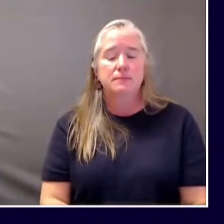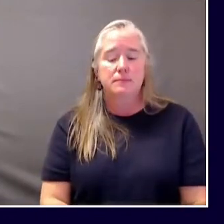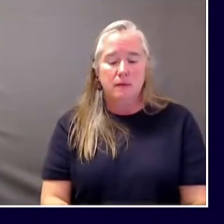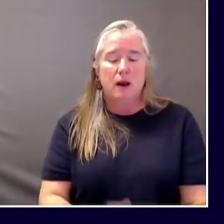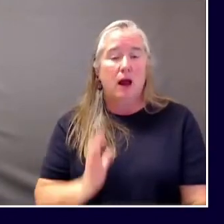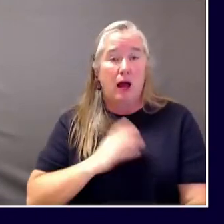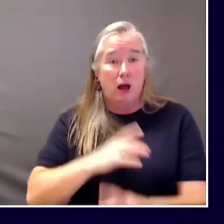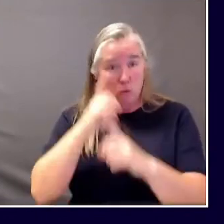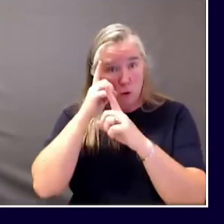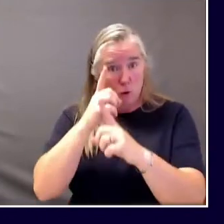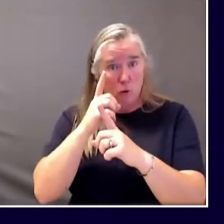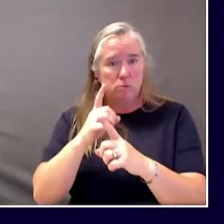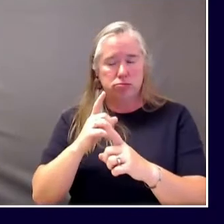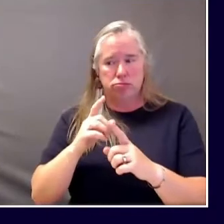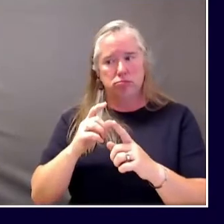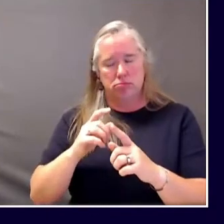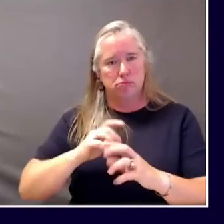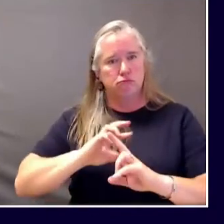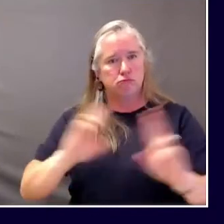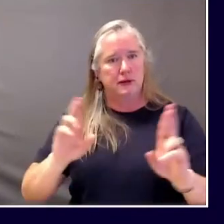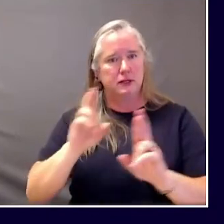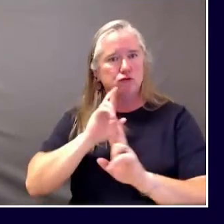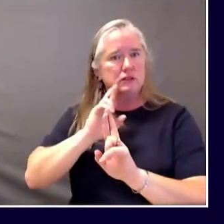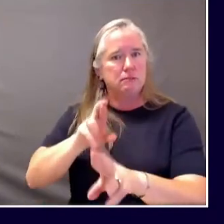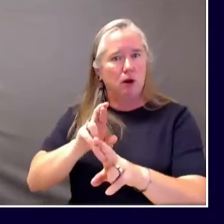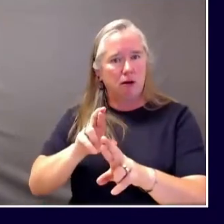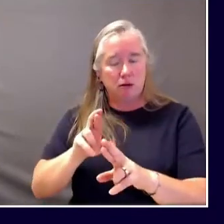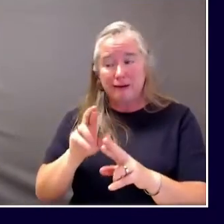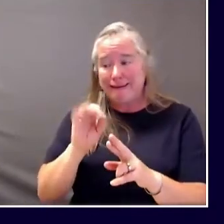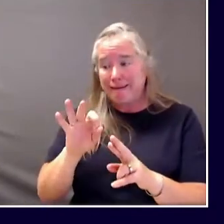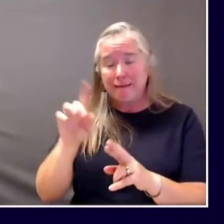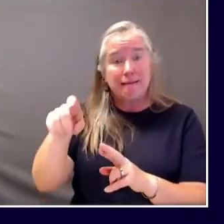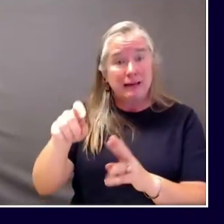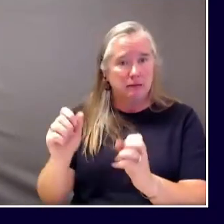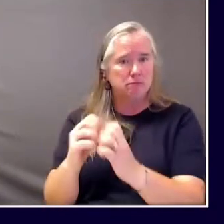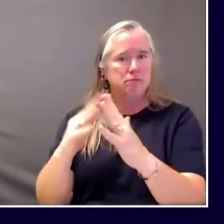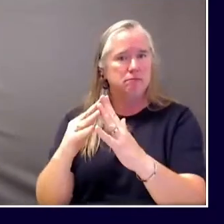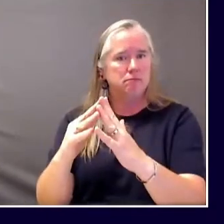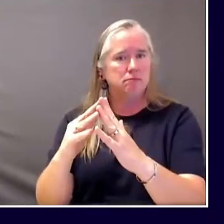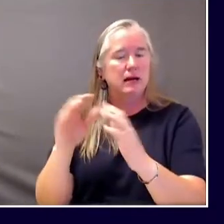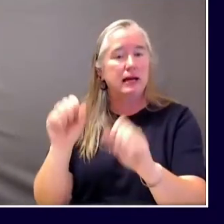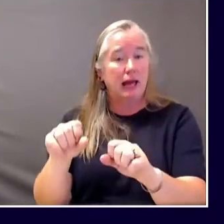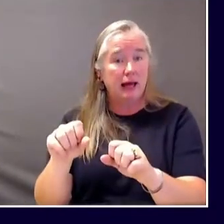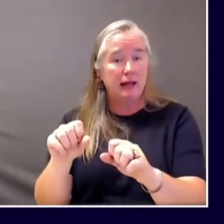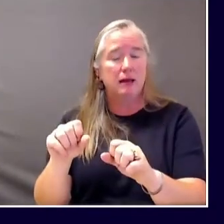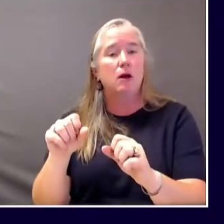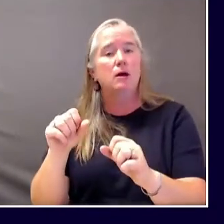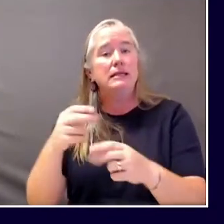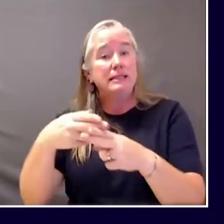response to an outbreak but also